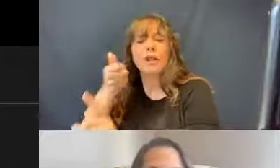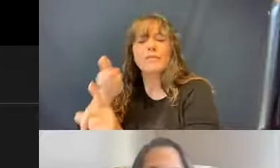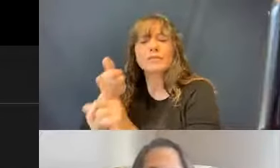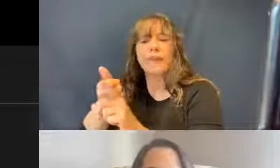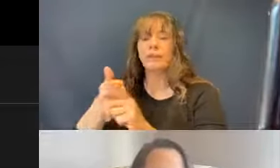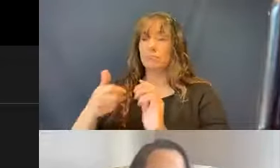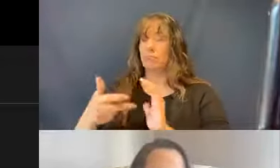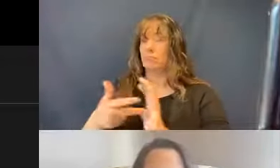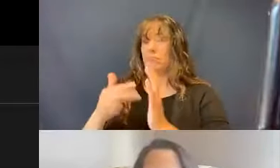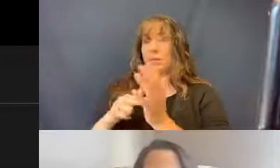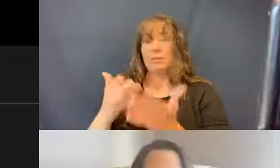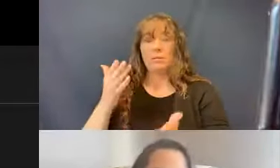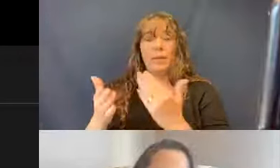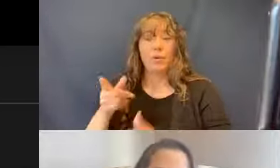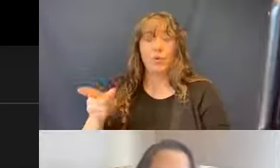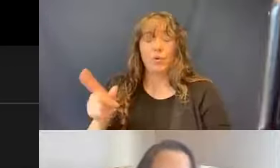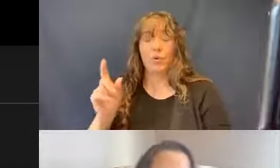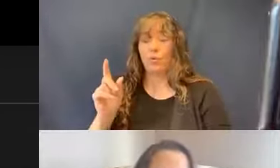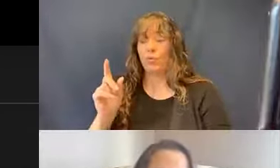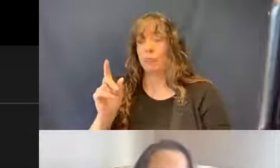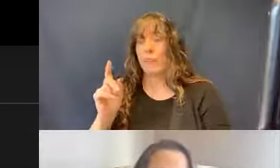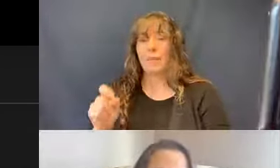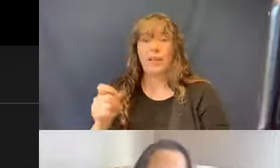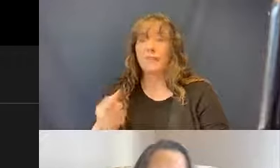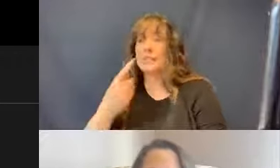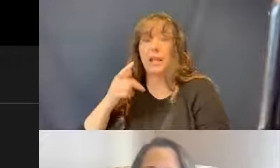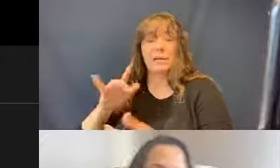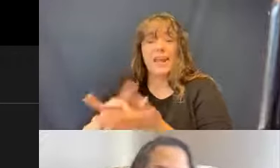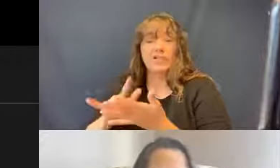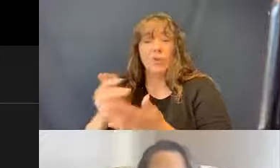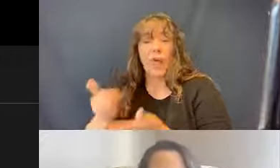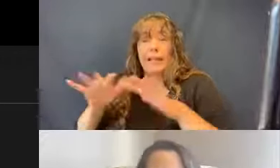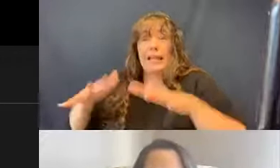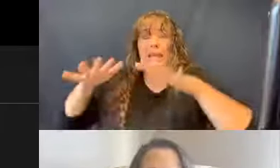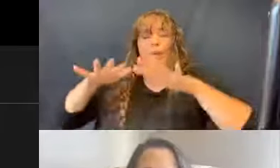that you have to take anti anxiety medications on a daily basis or you go to counseling or